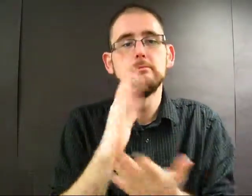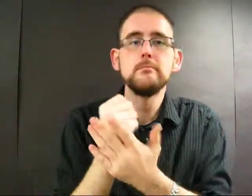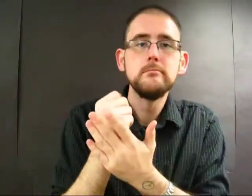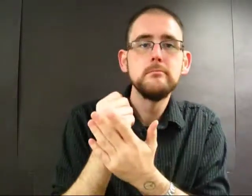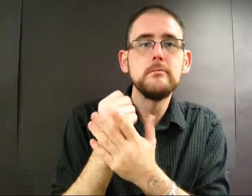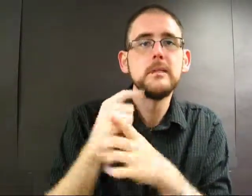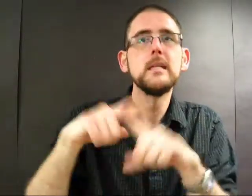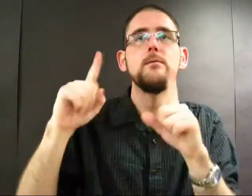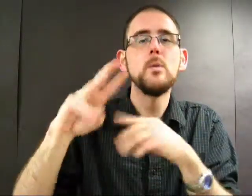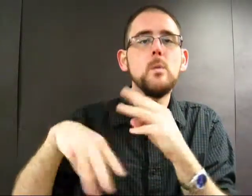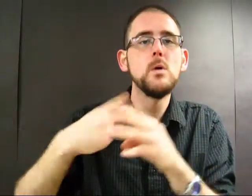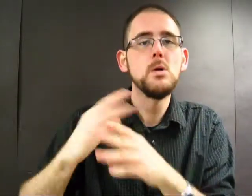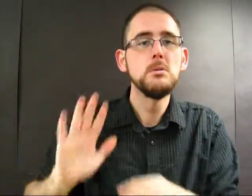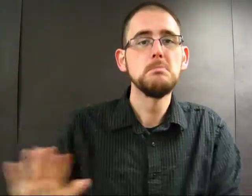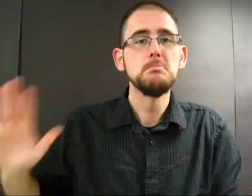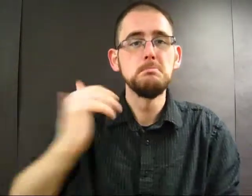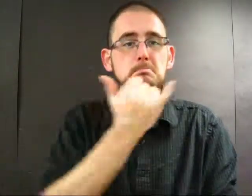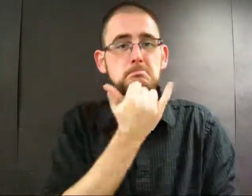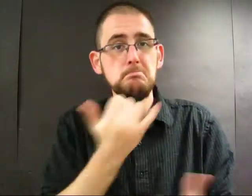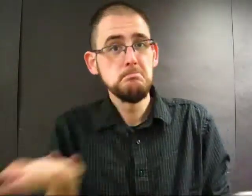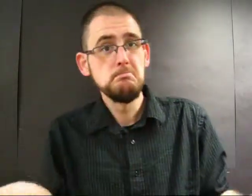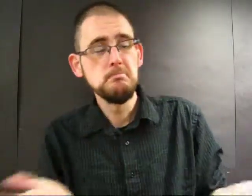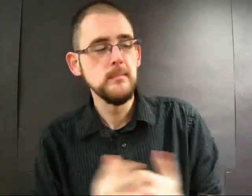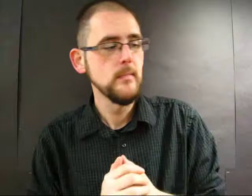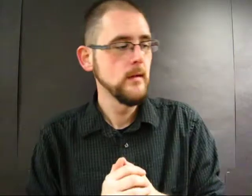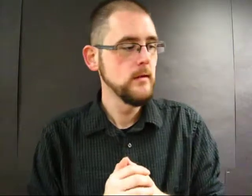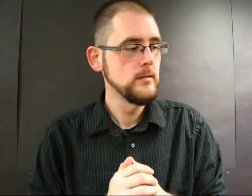which lets you escape into another world.